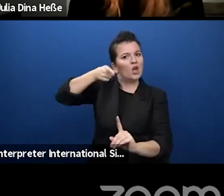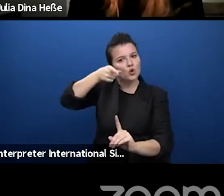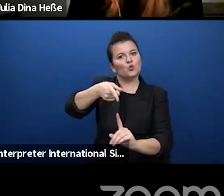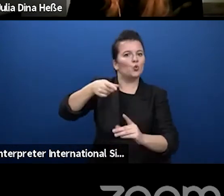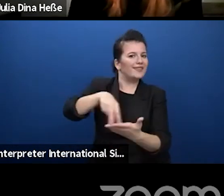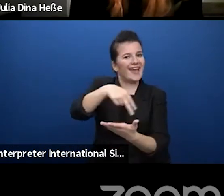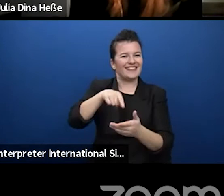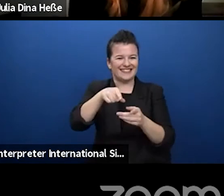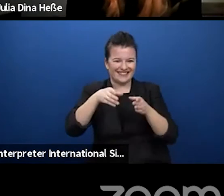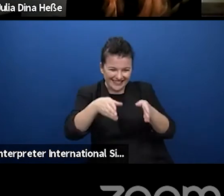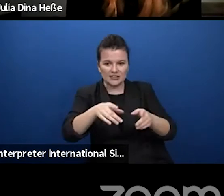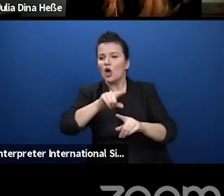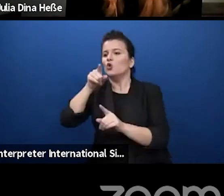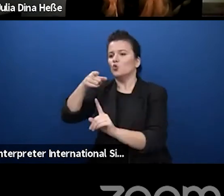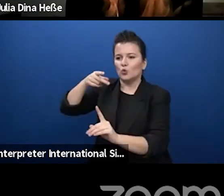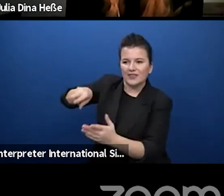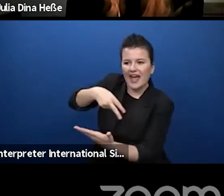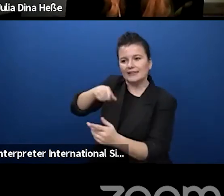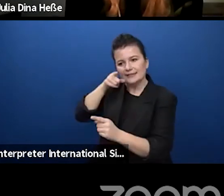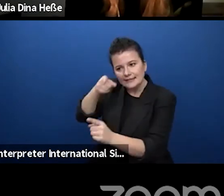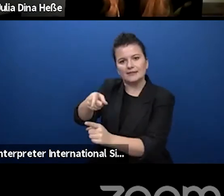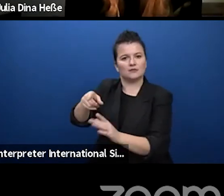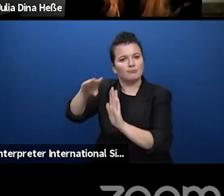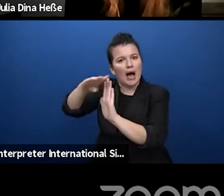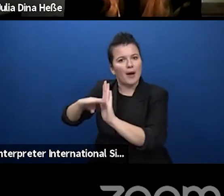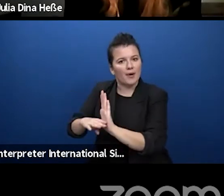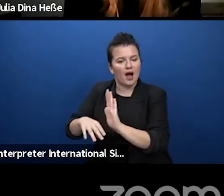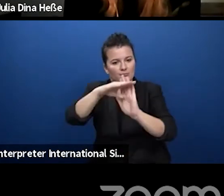that's what you do. It's more about that you know it's about like not making people move how people